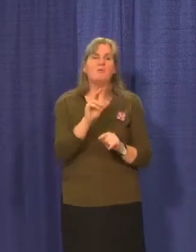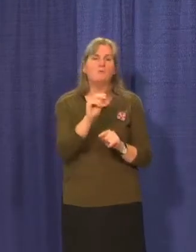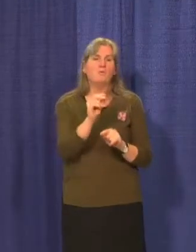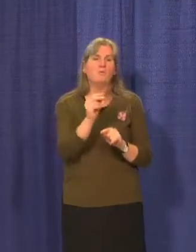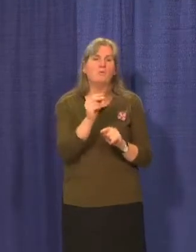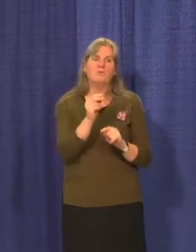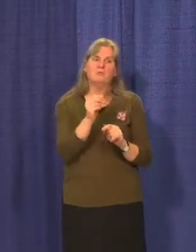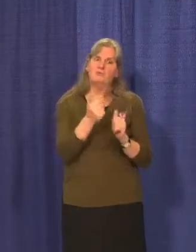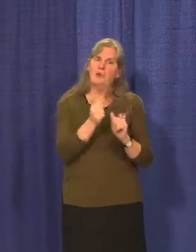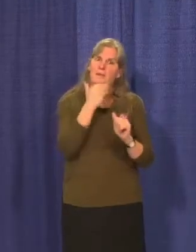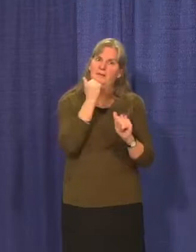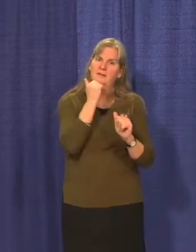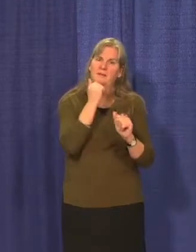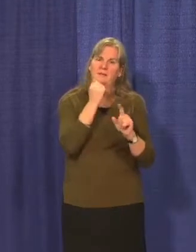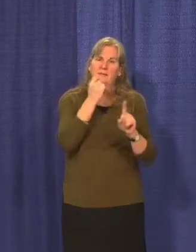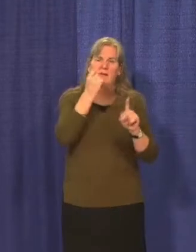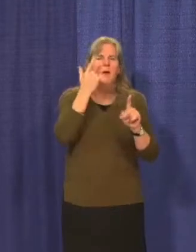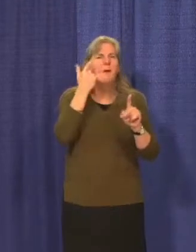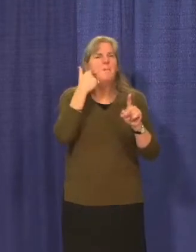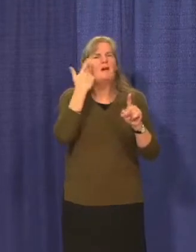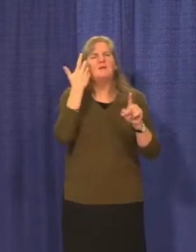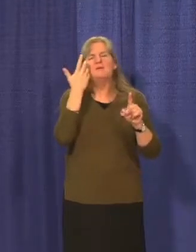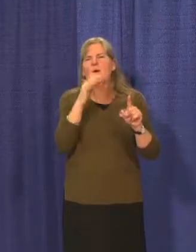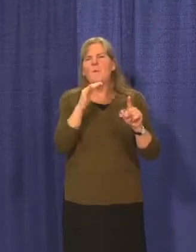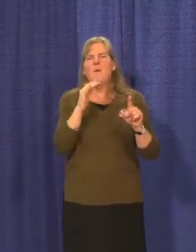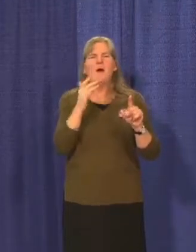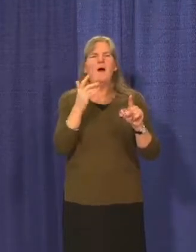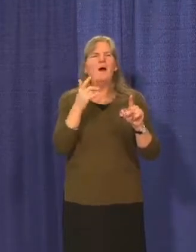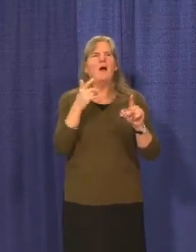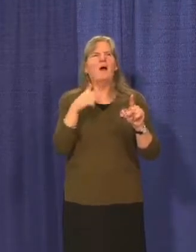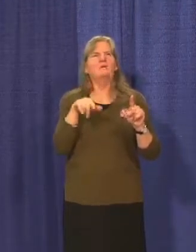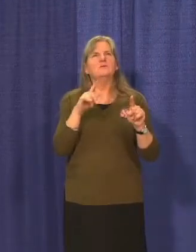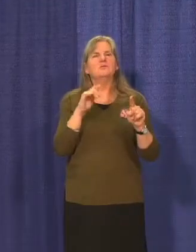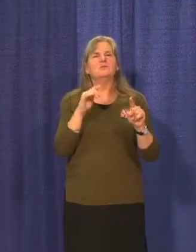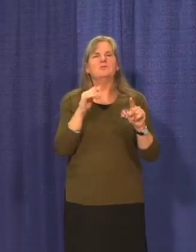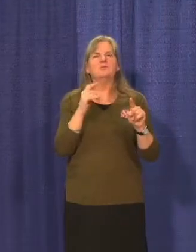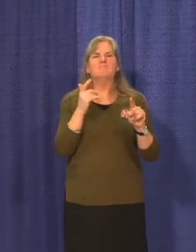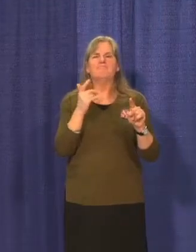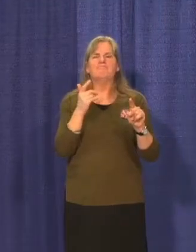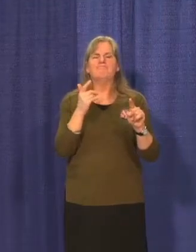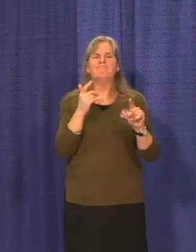sure that never happens again. But at the same time, we don't want to do is to make this